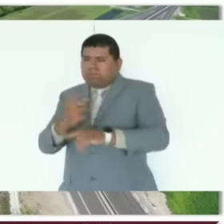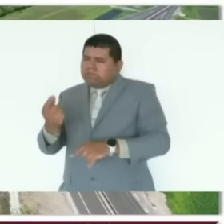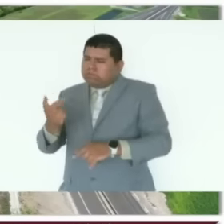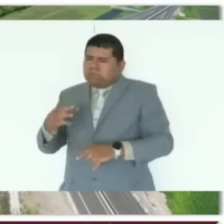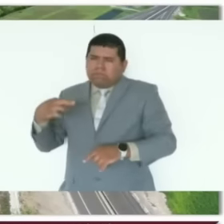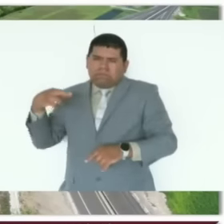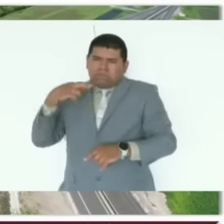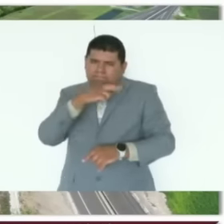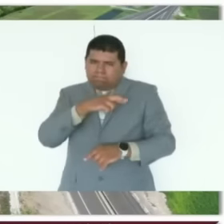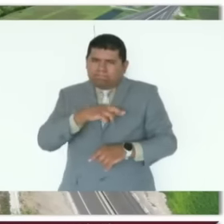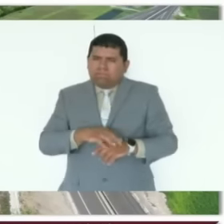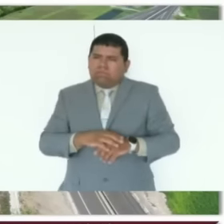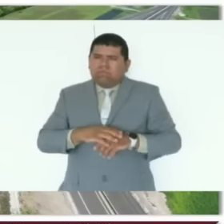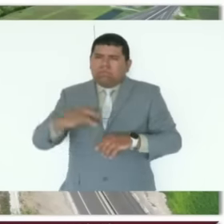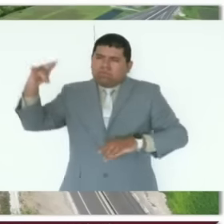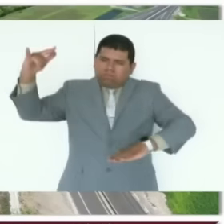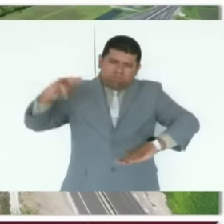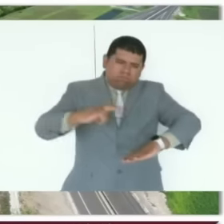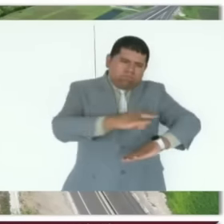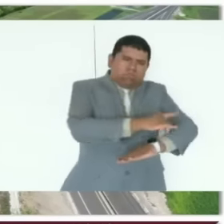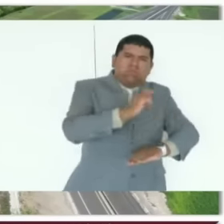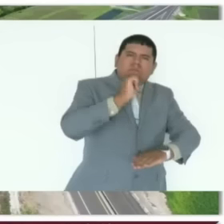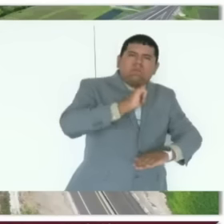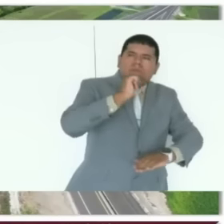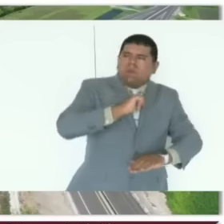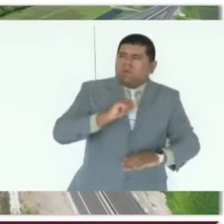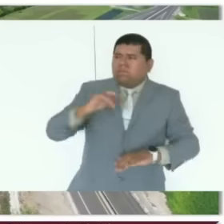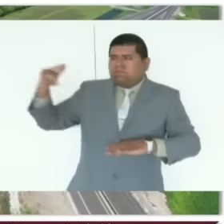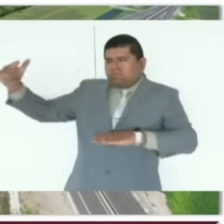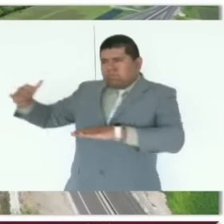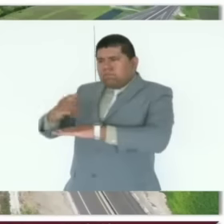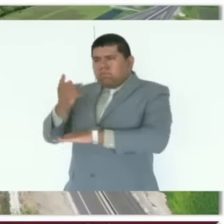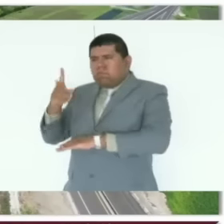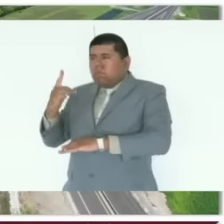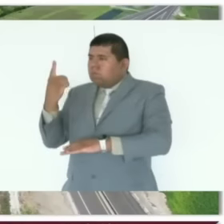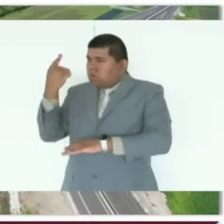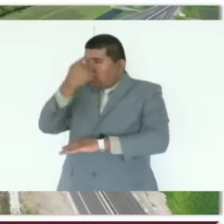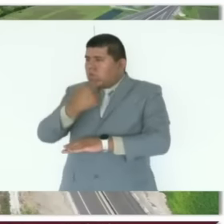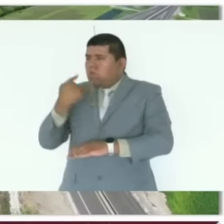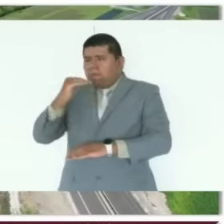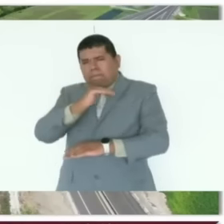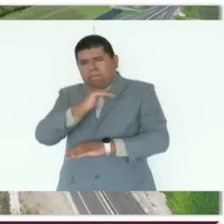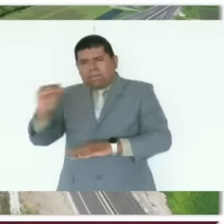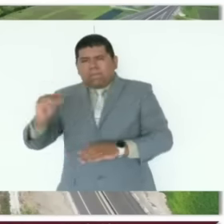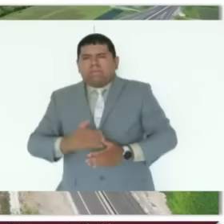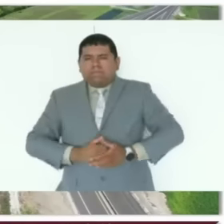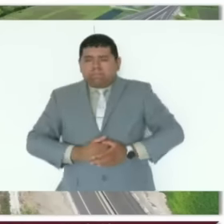the Tepi and Vallarta airports in just one and a half hours. These highways drive